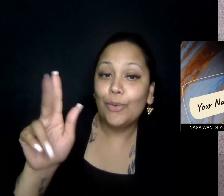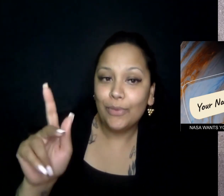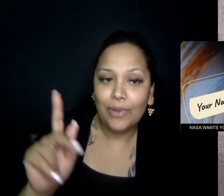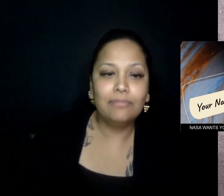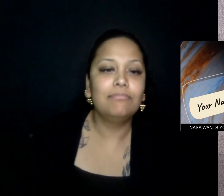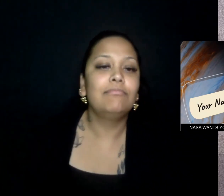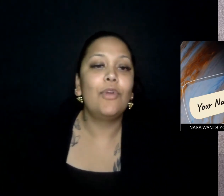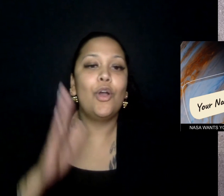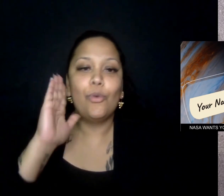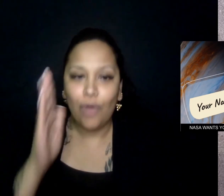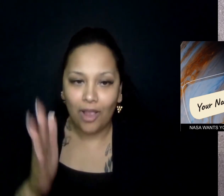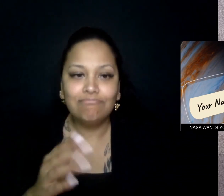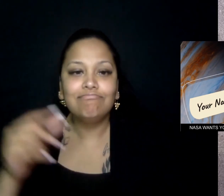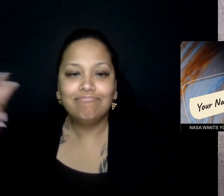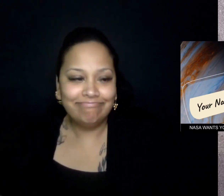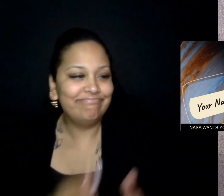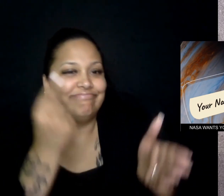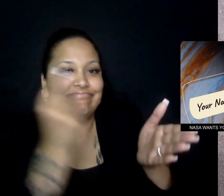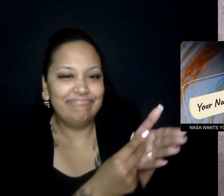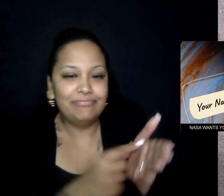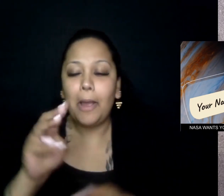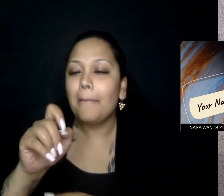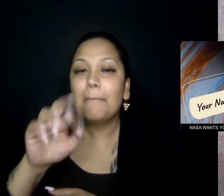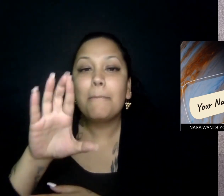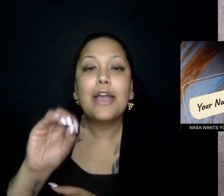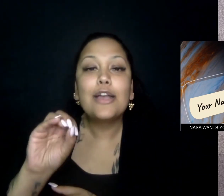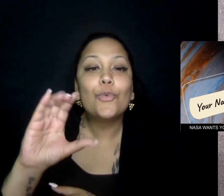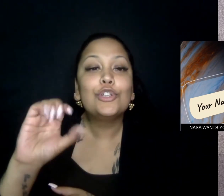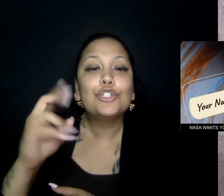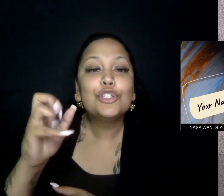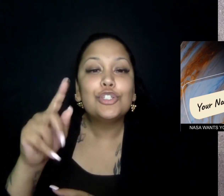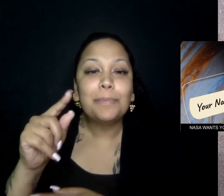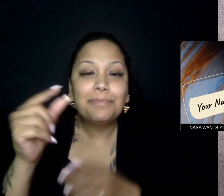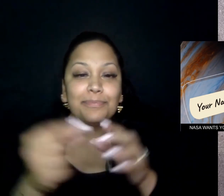will be stencil onto a microchip with the poem